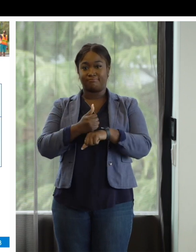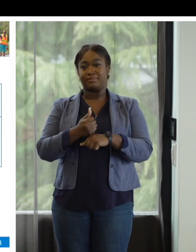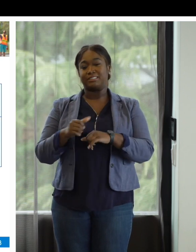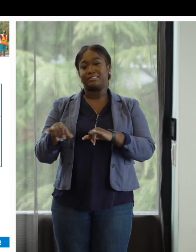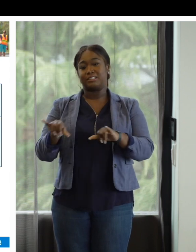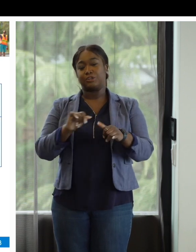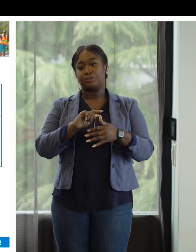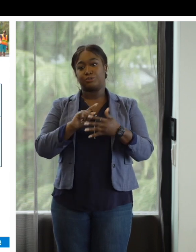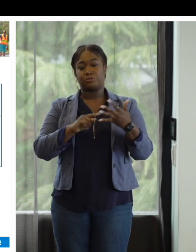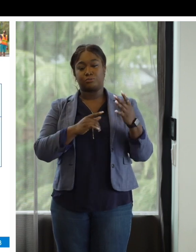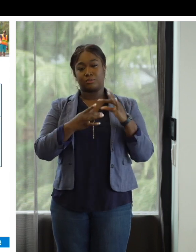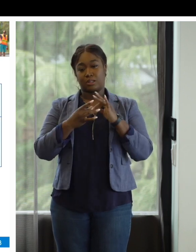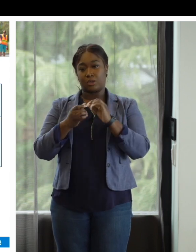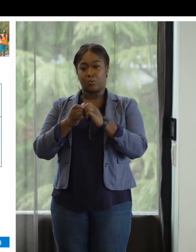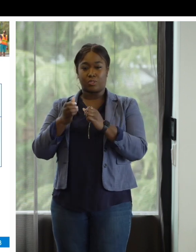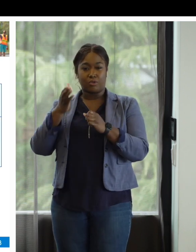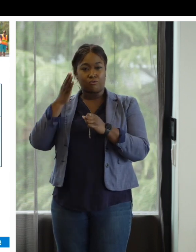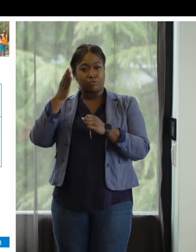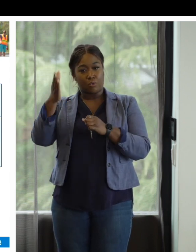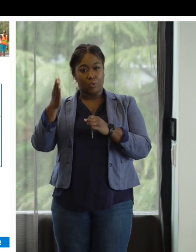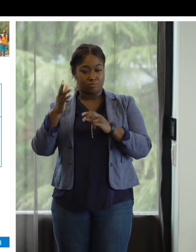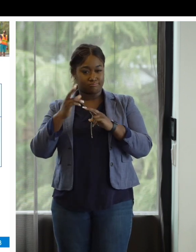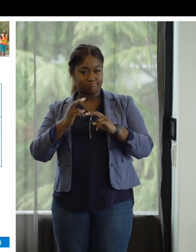that forward looking assessment. The categories